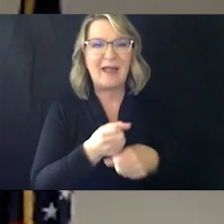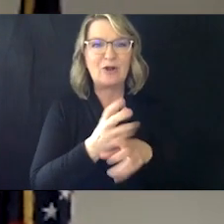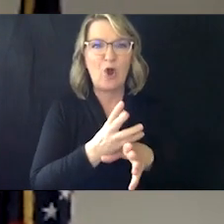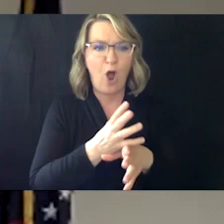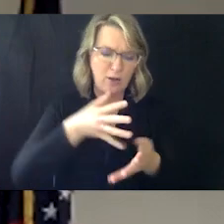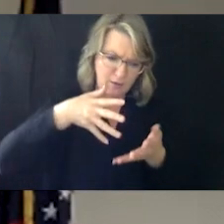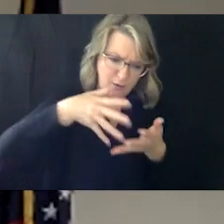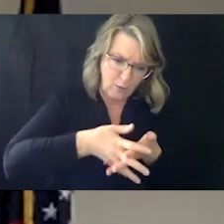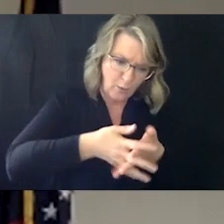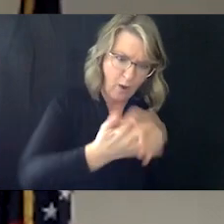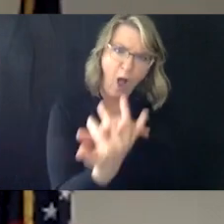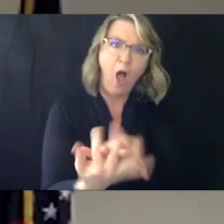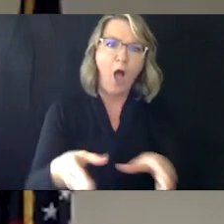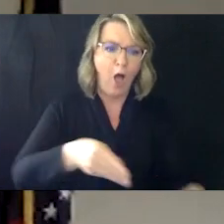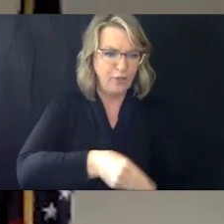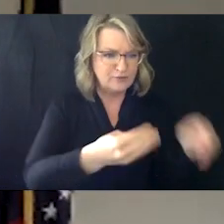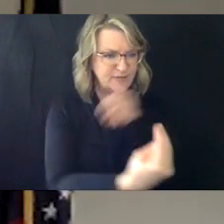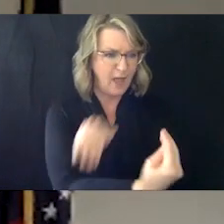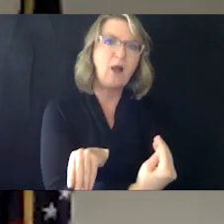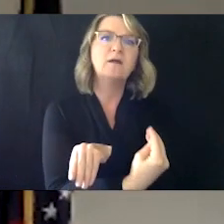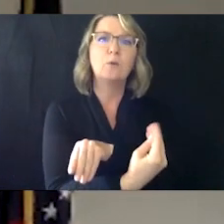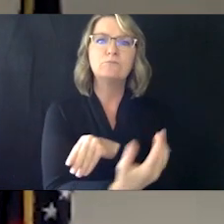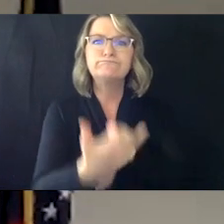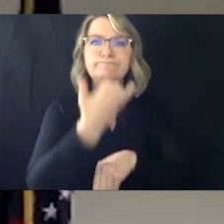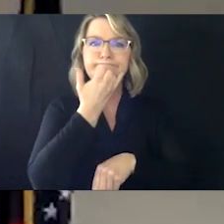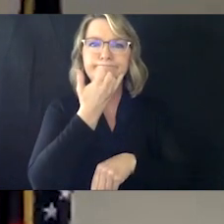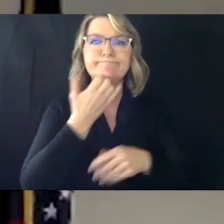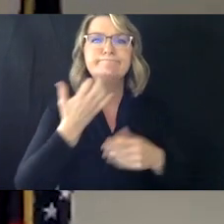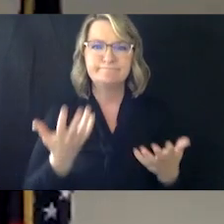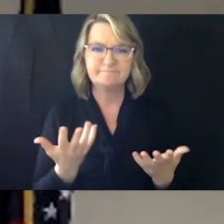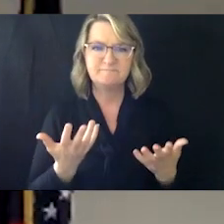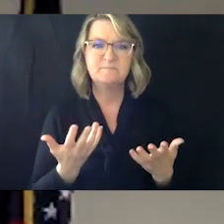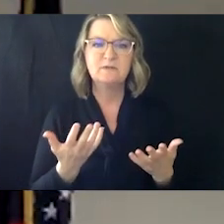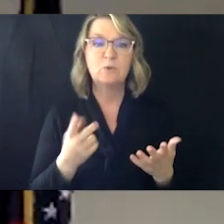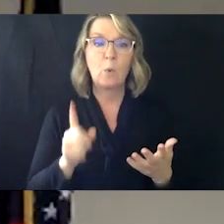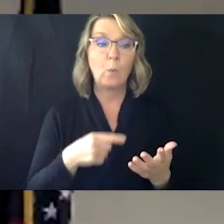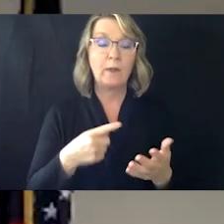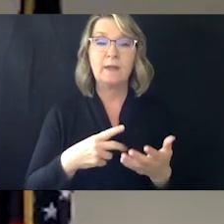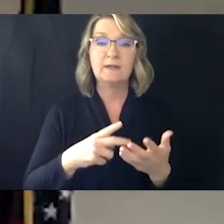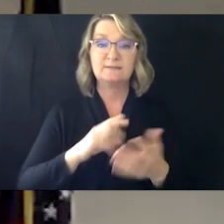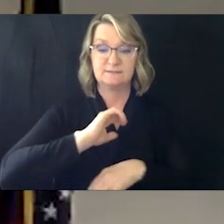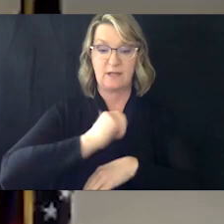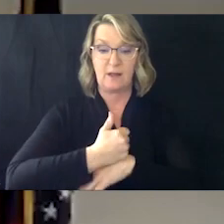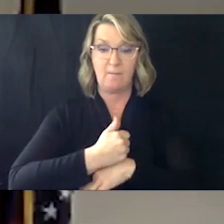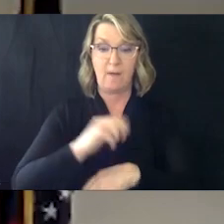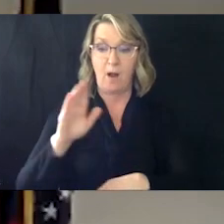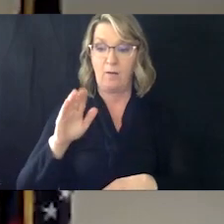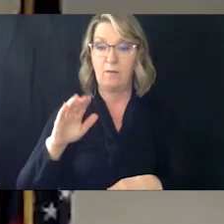onto the other side of the ballot well we program our ballots to be offset so that wouldn't affect